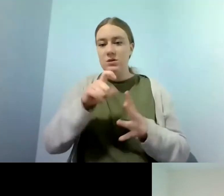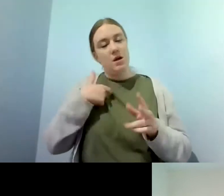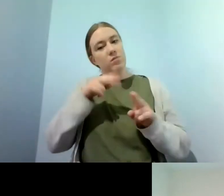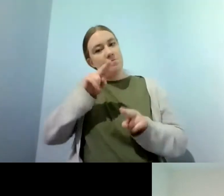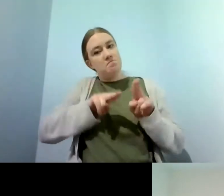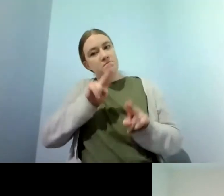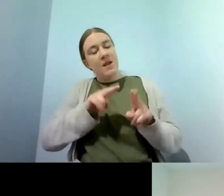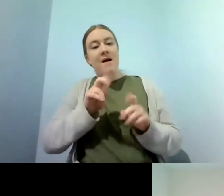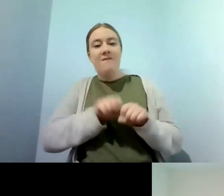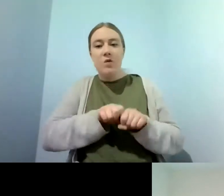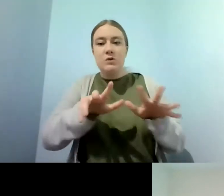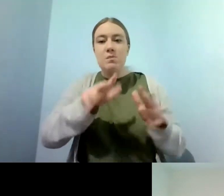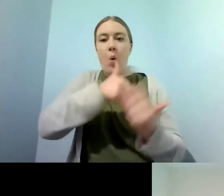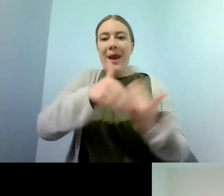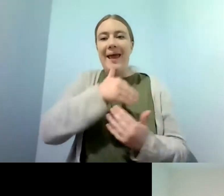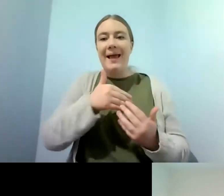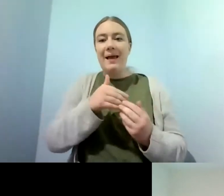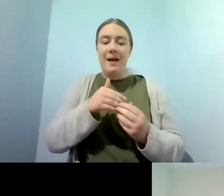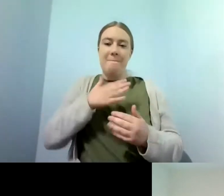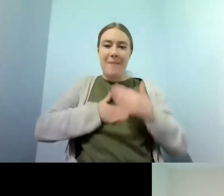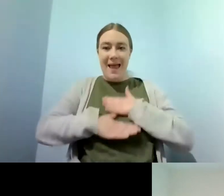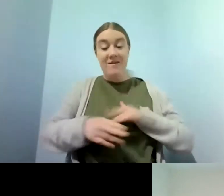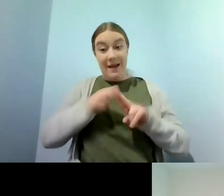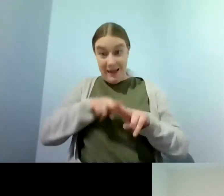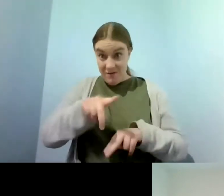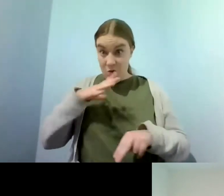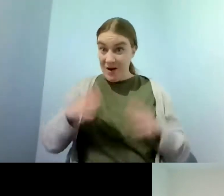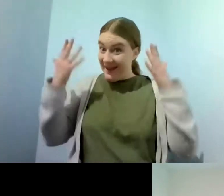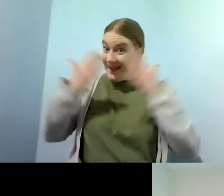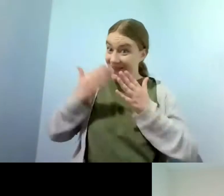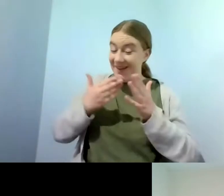for spawning behavior so if you fancy an evening by the river then certainly get in touch